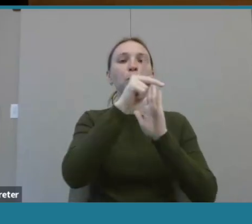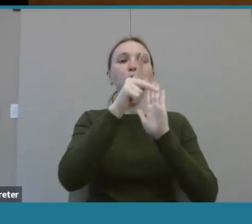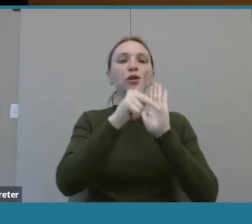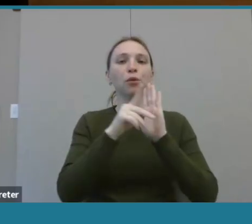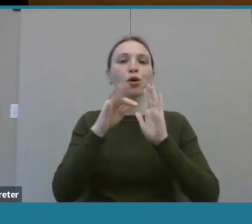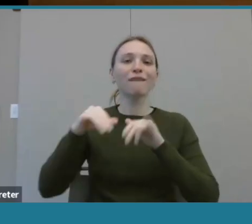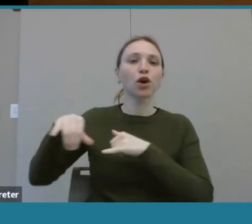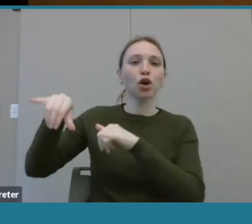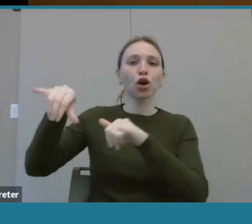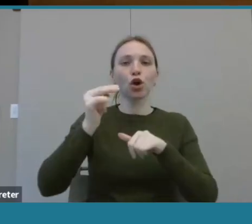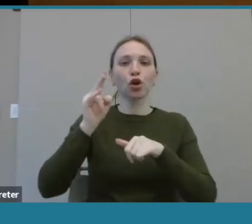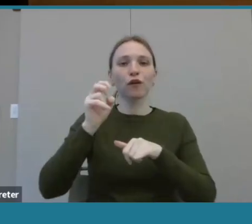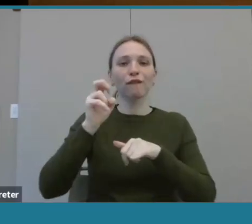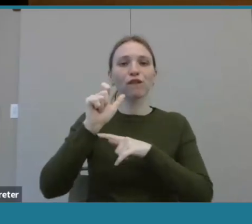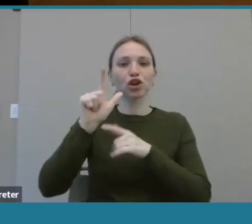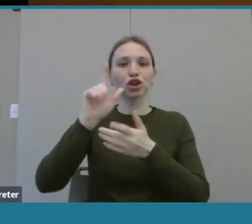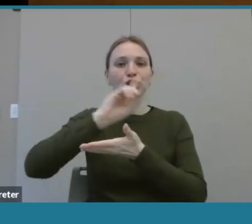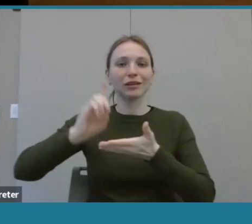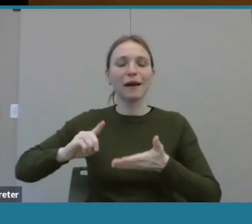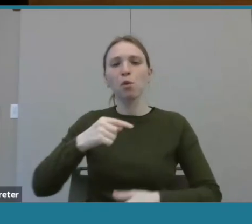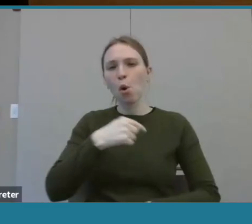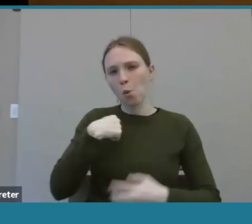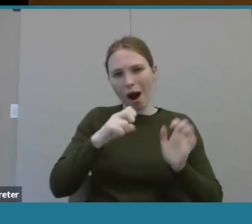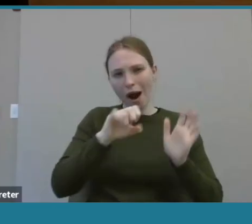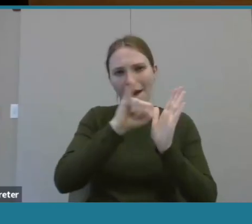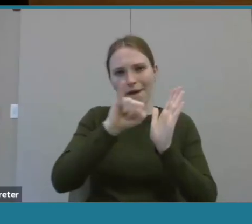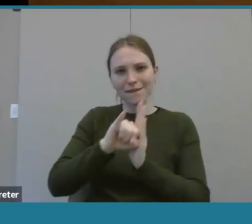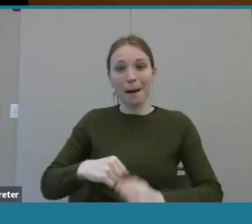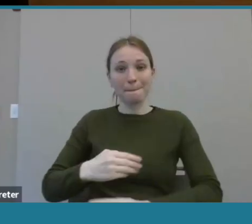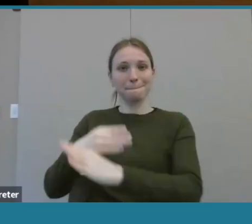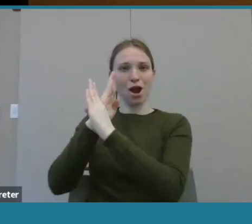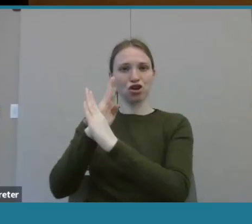identifying barriers that are typically found in interpretive, whether that's the,